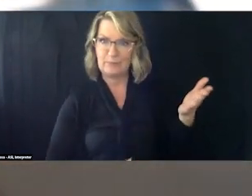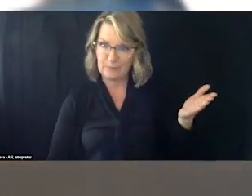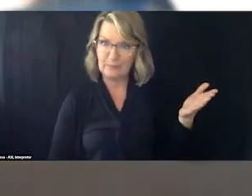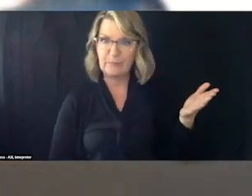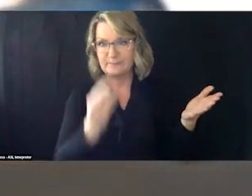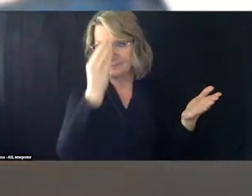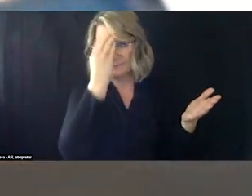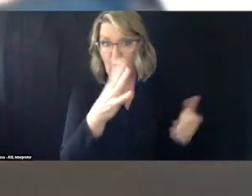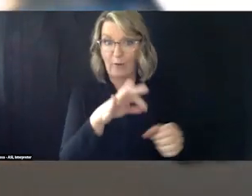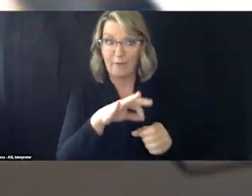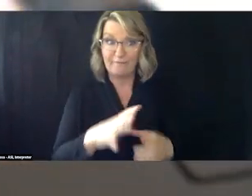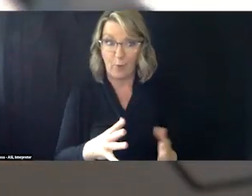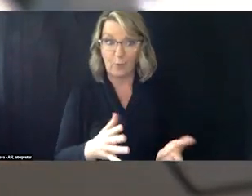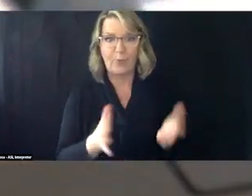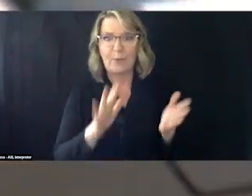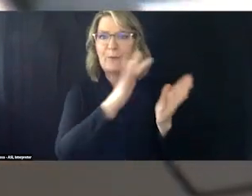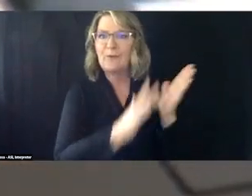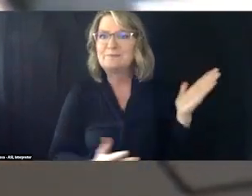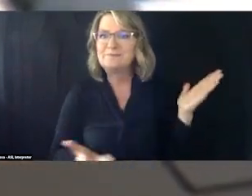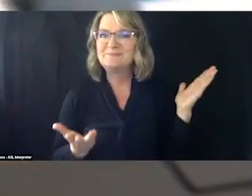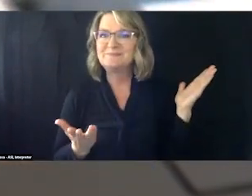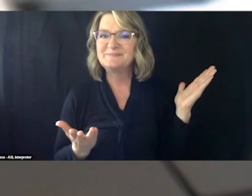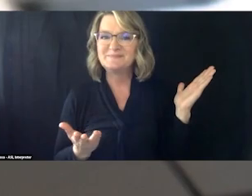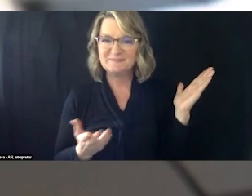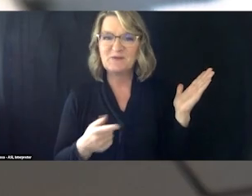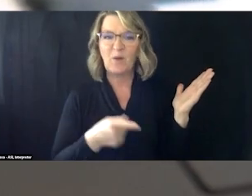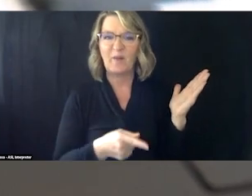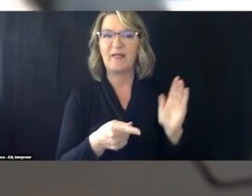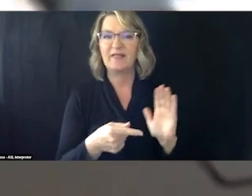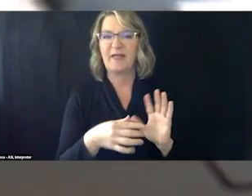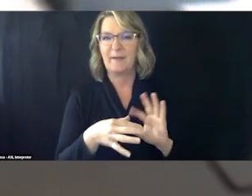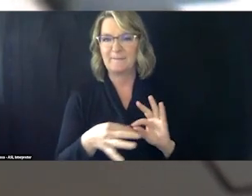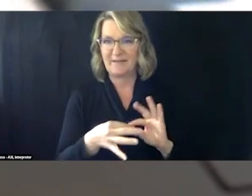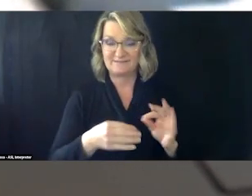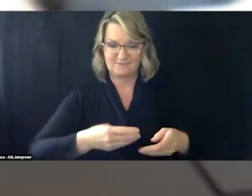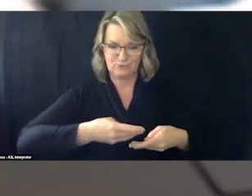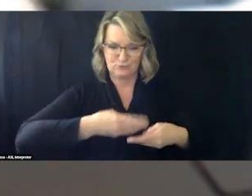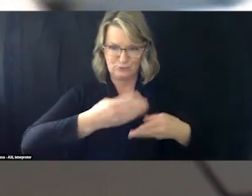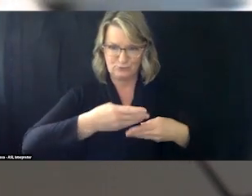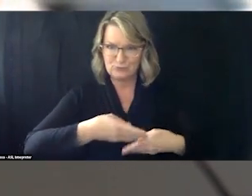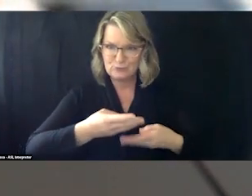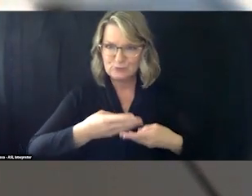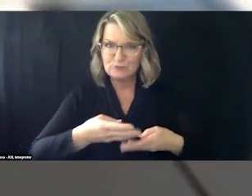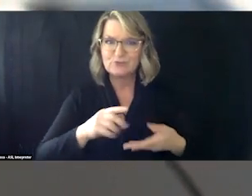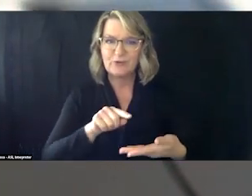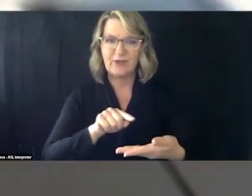completed on the ballot alerting the voter that they have a blank ballot there's a message they